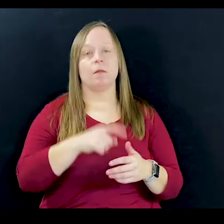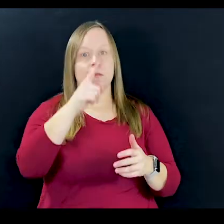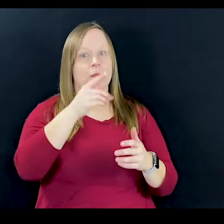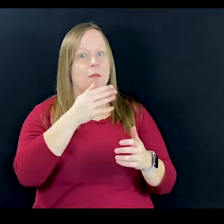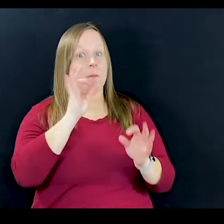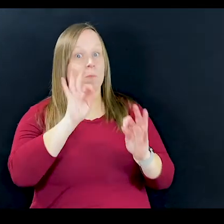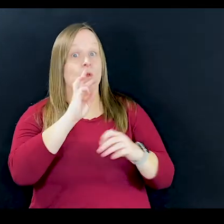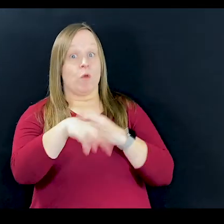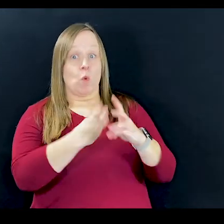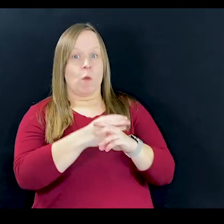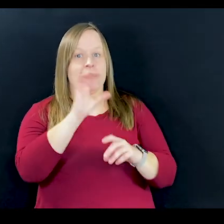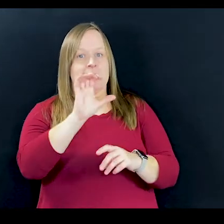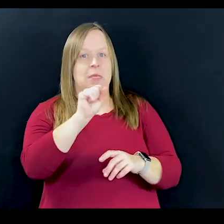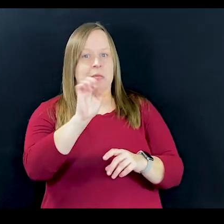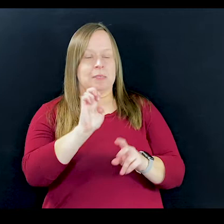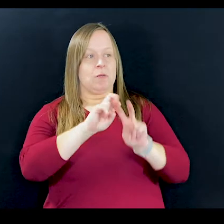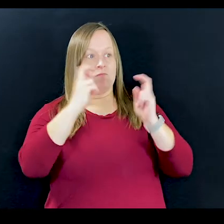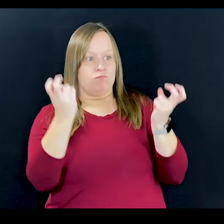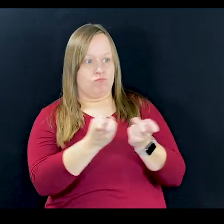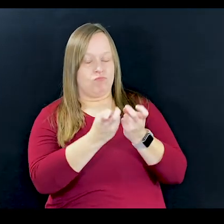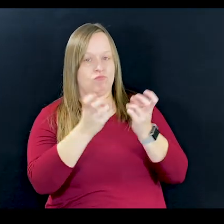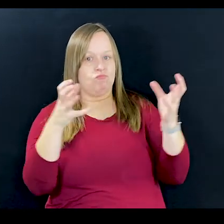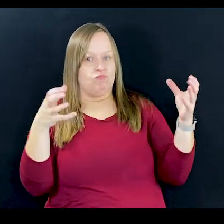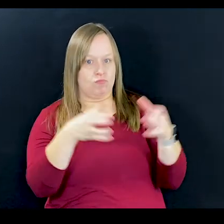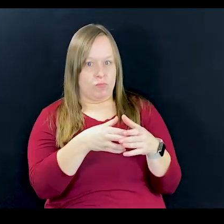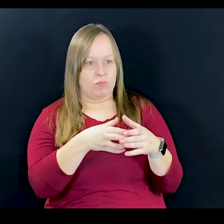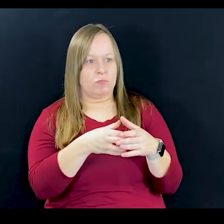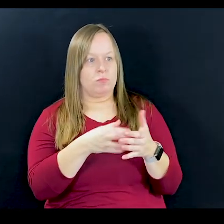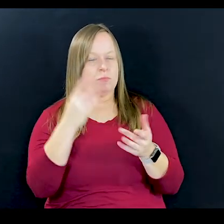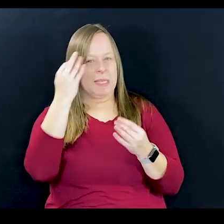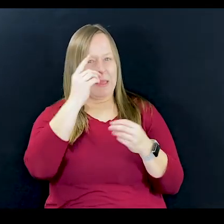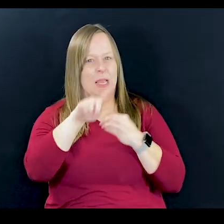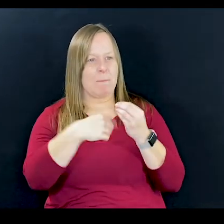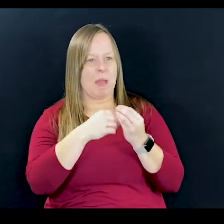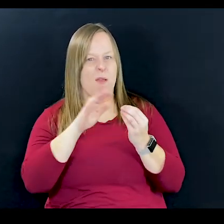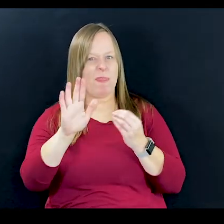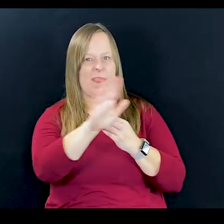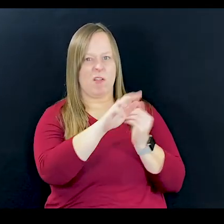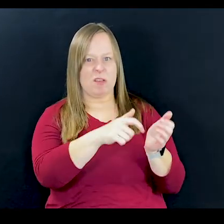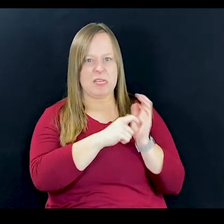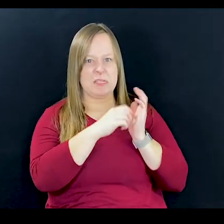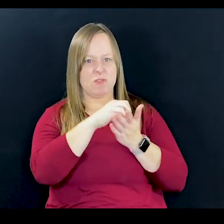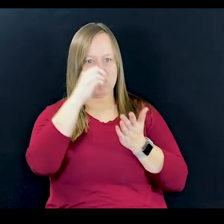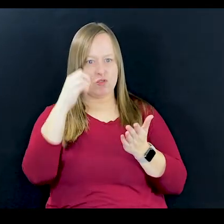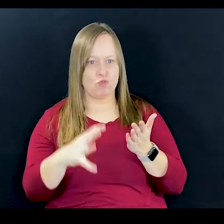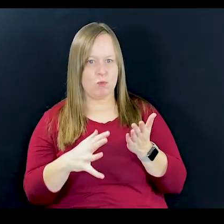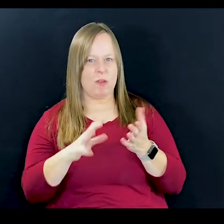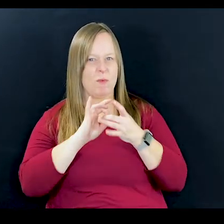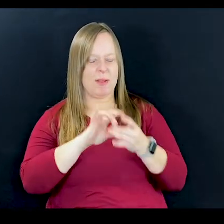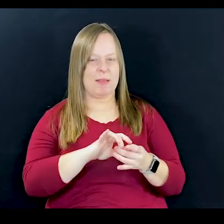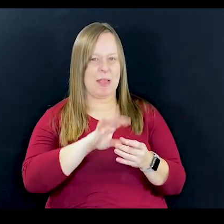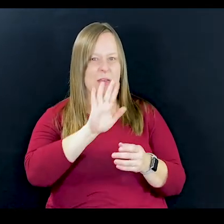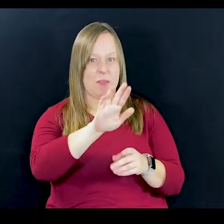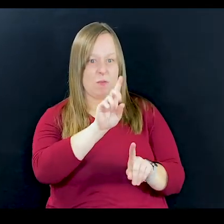Ideally, the CSE will come together for a meeting to consider all the needs of the student